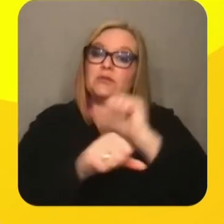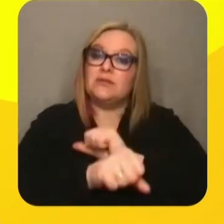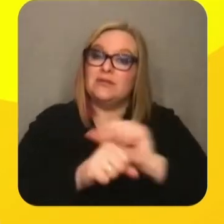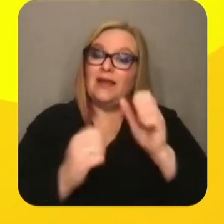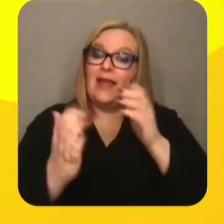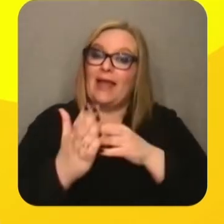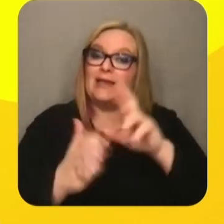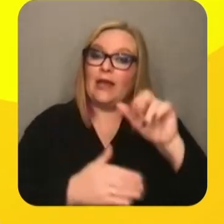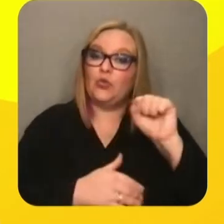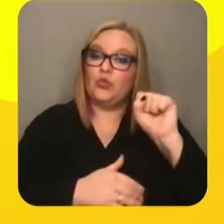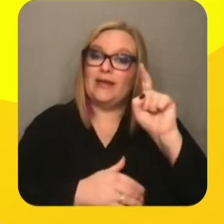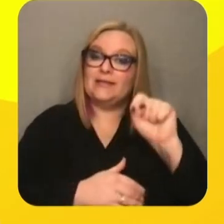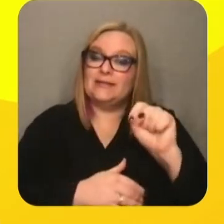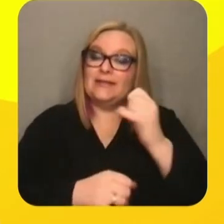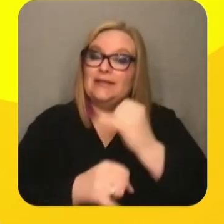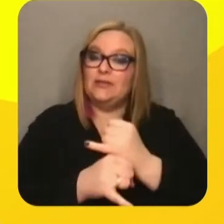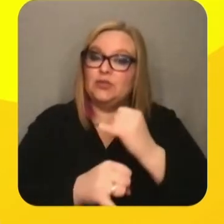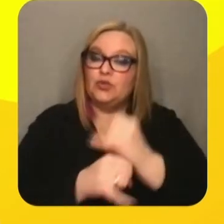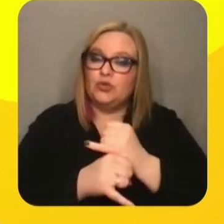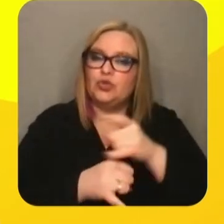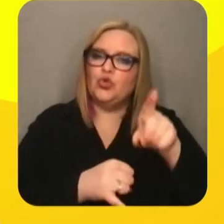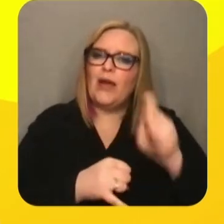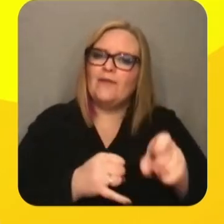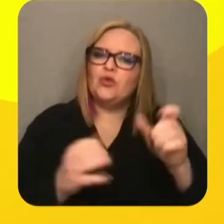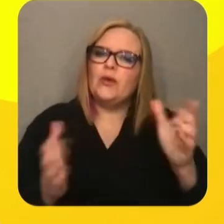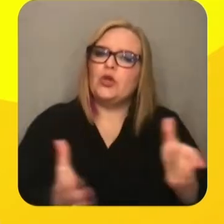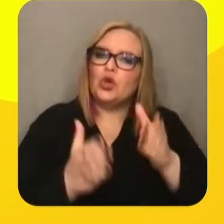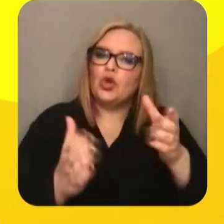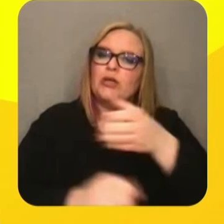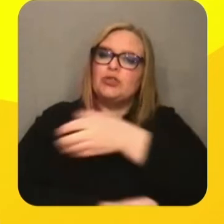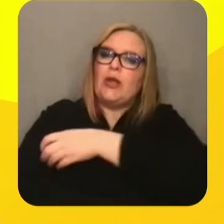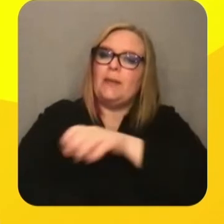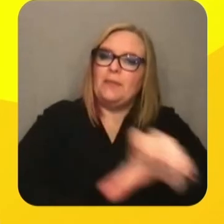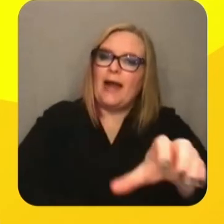you have to encourage and empower the majority groups of